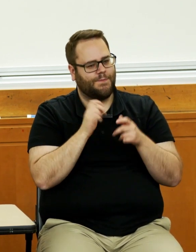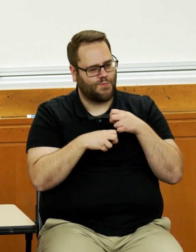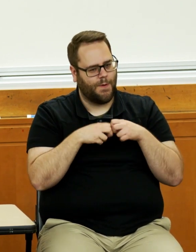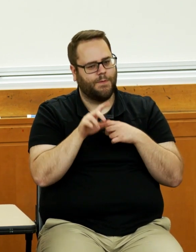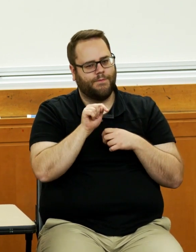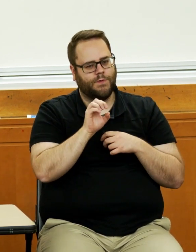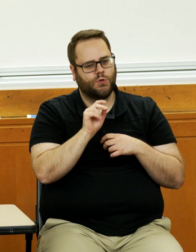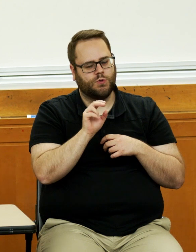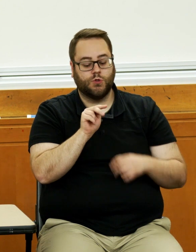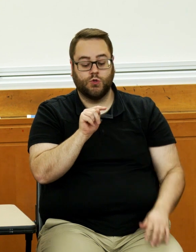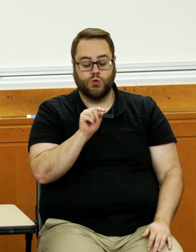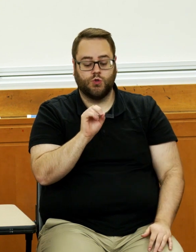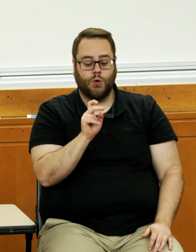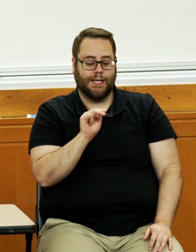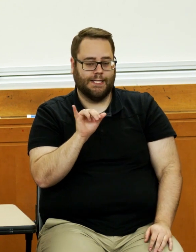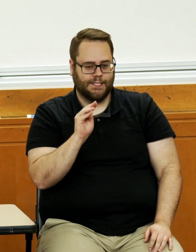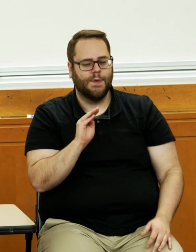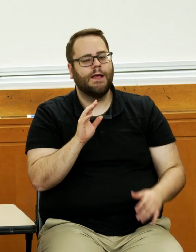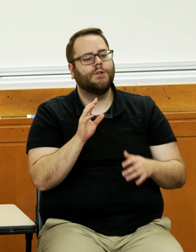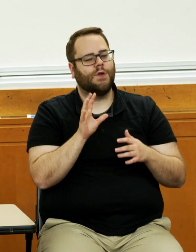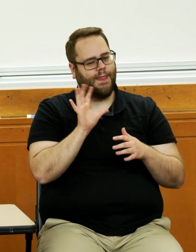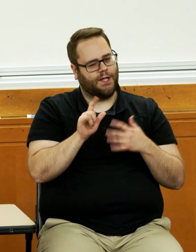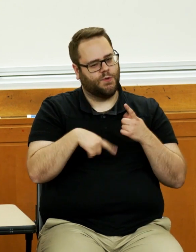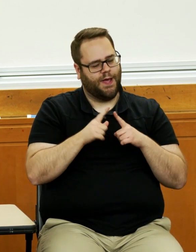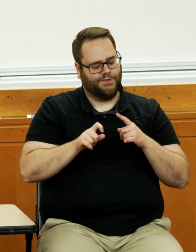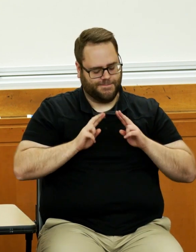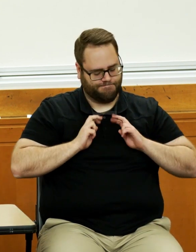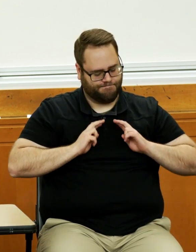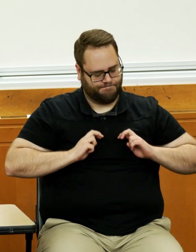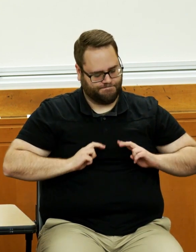that's when you need to start doing some more soul searching. And I think tokenism comes